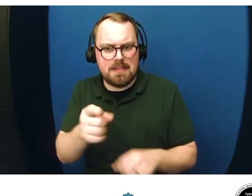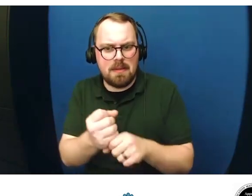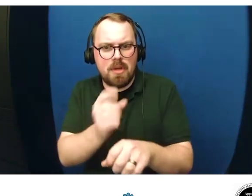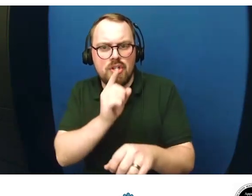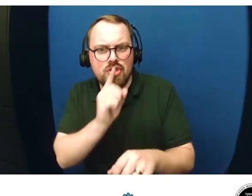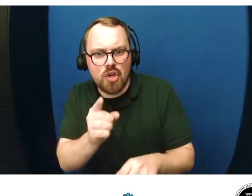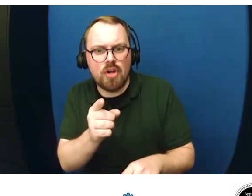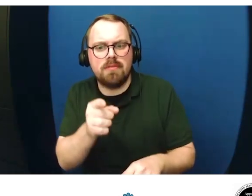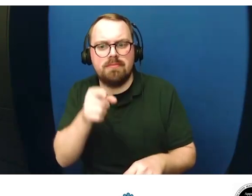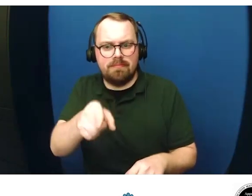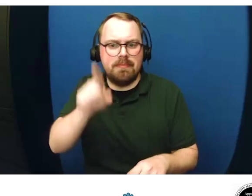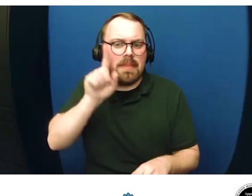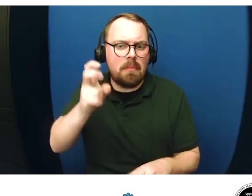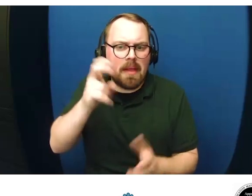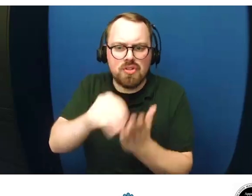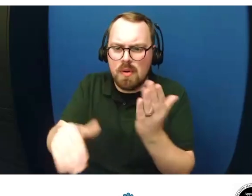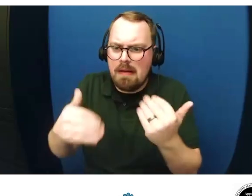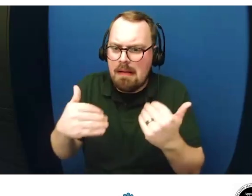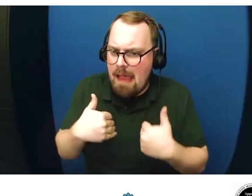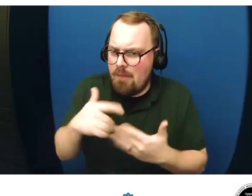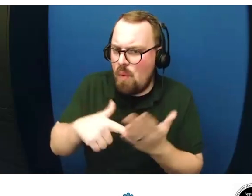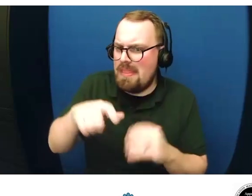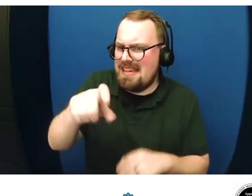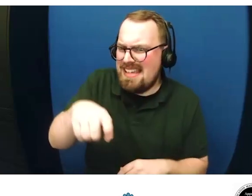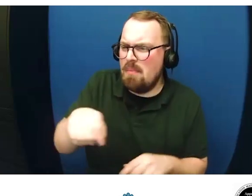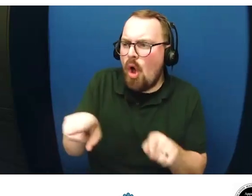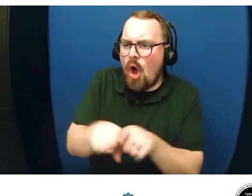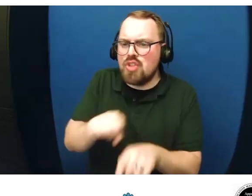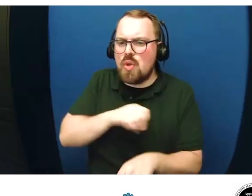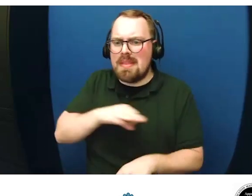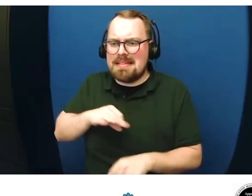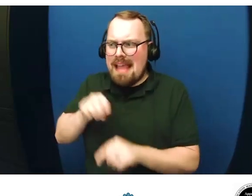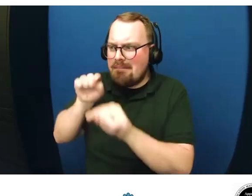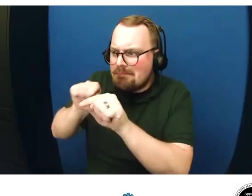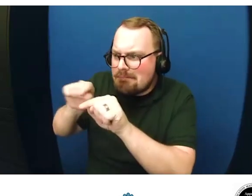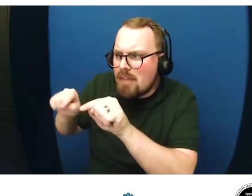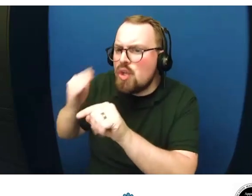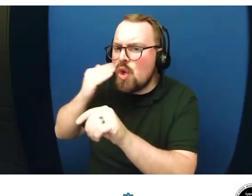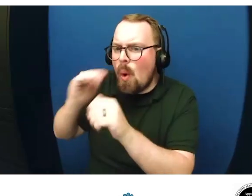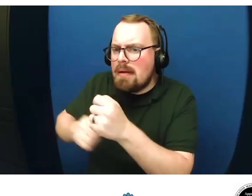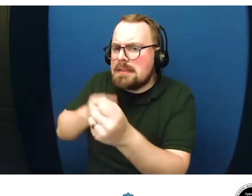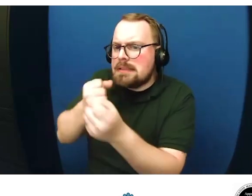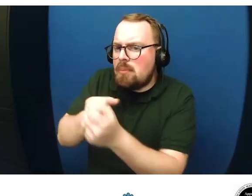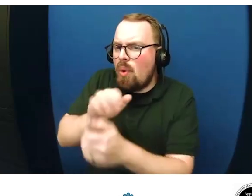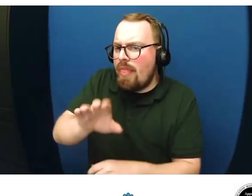have what they need, and that the staff around them know how to support that need